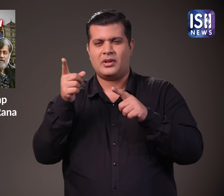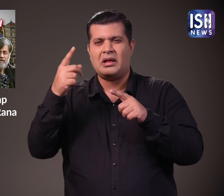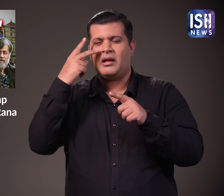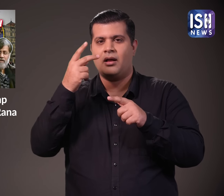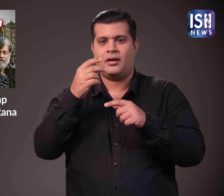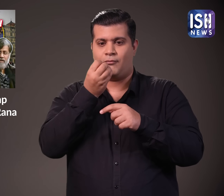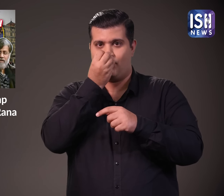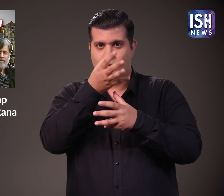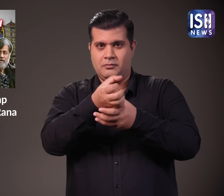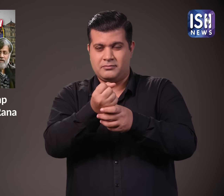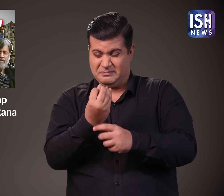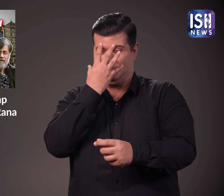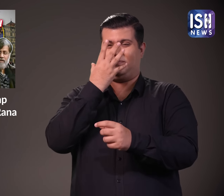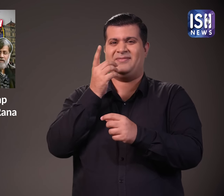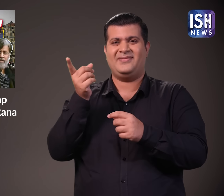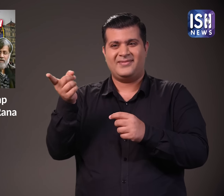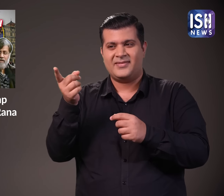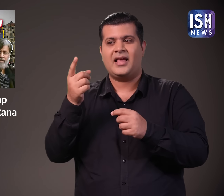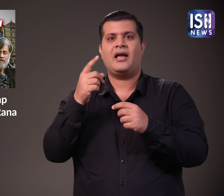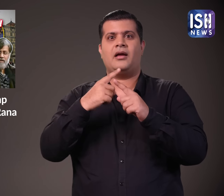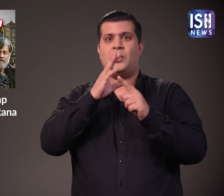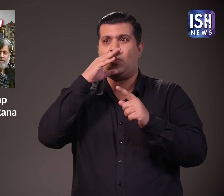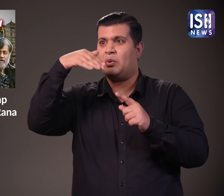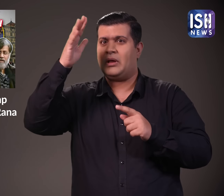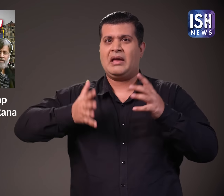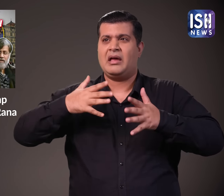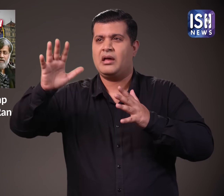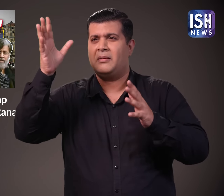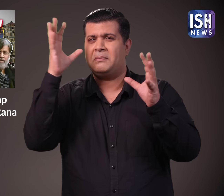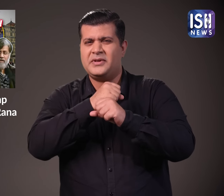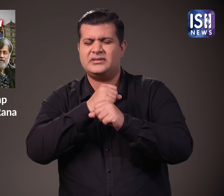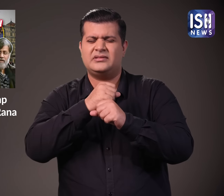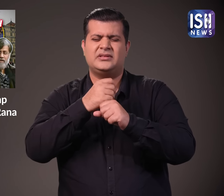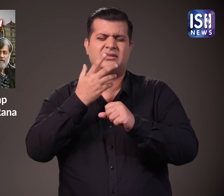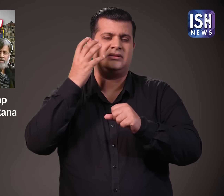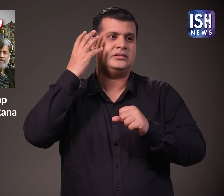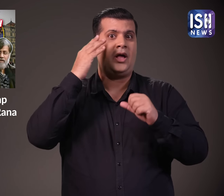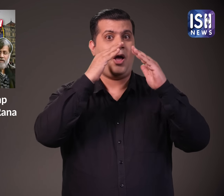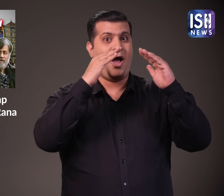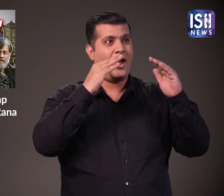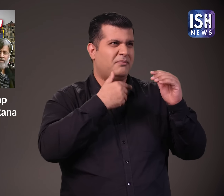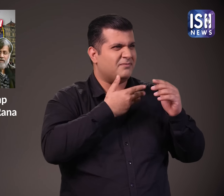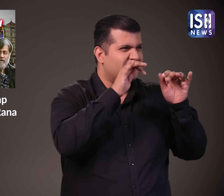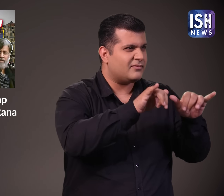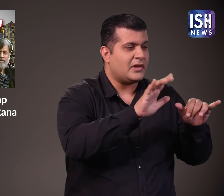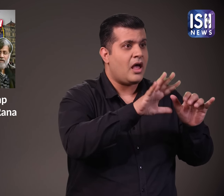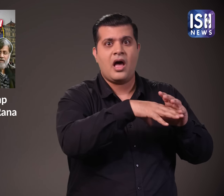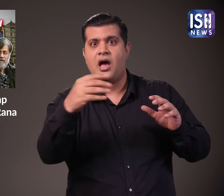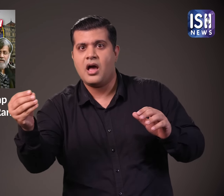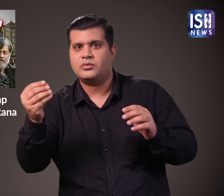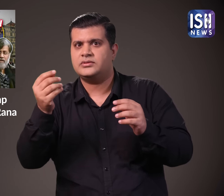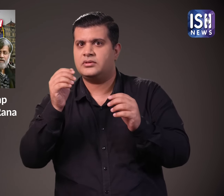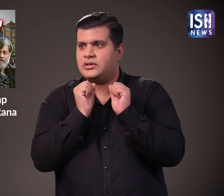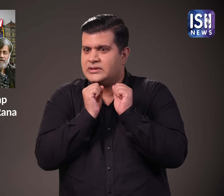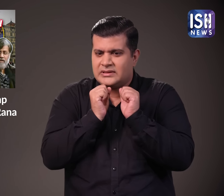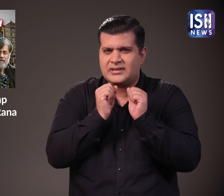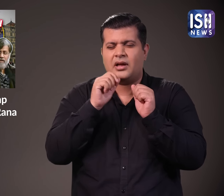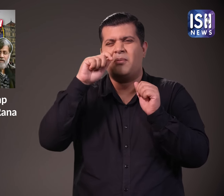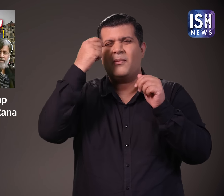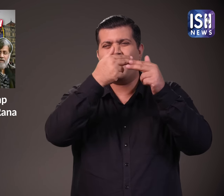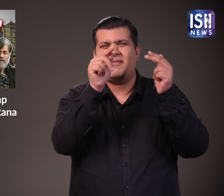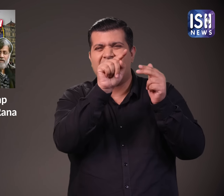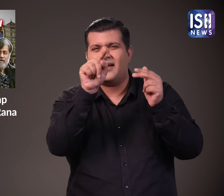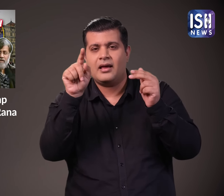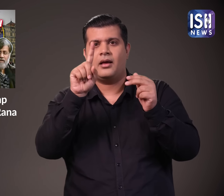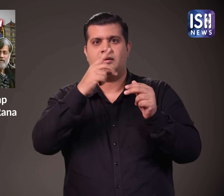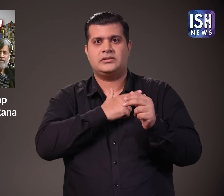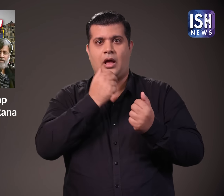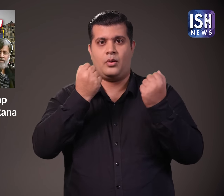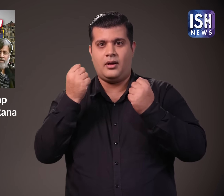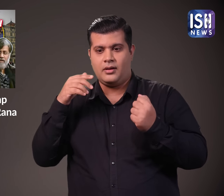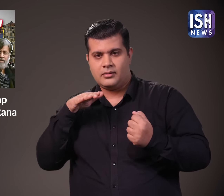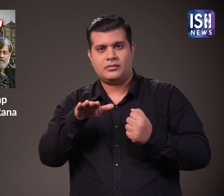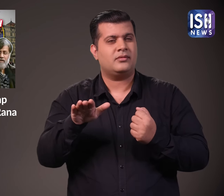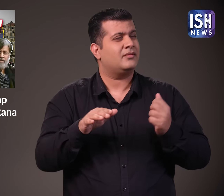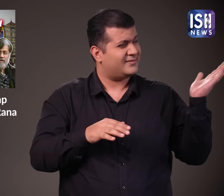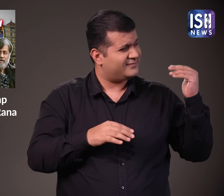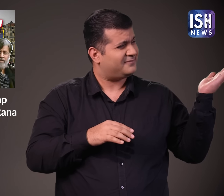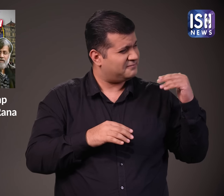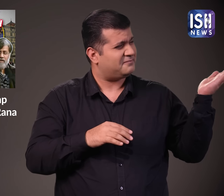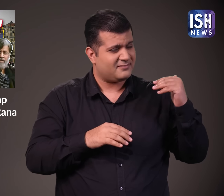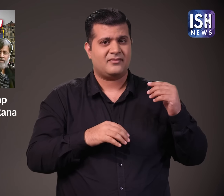Kajol misses her train and is stuck outside in the cold. After all the mishaps, Shah Rukh Khan gives her a lift